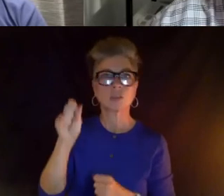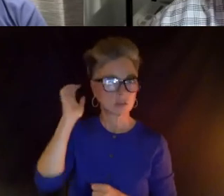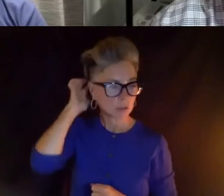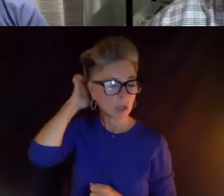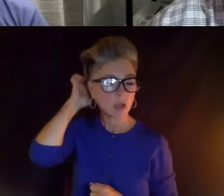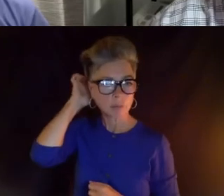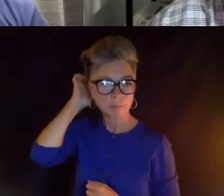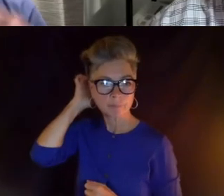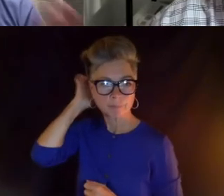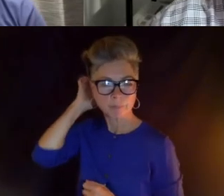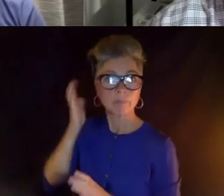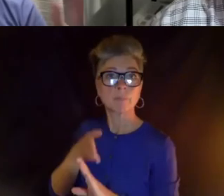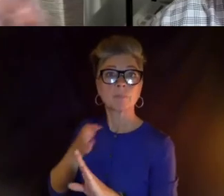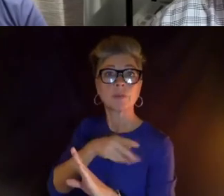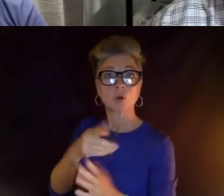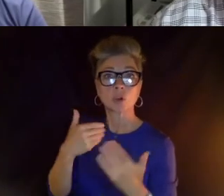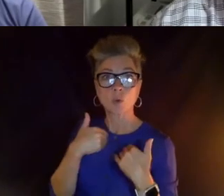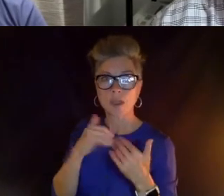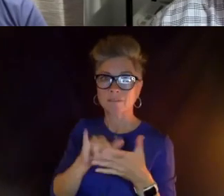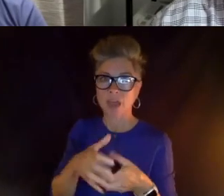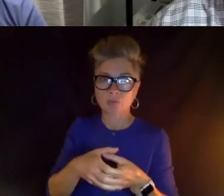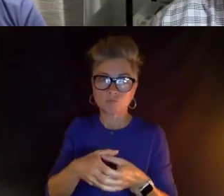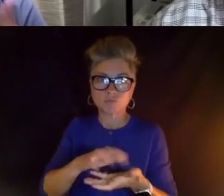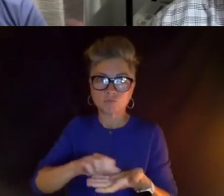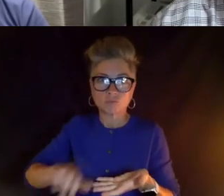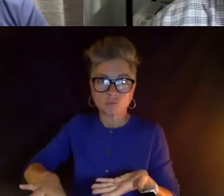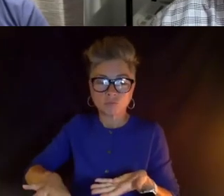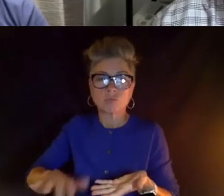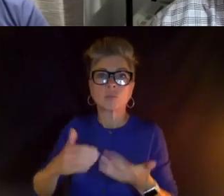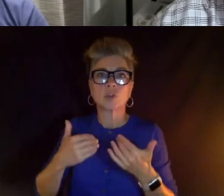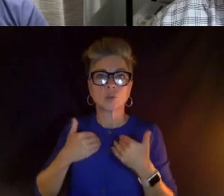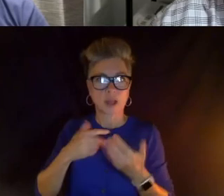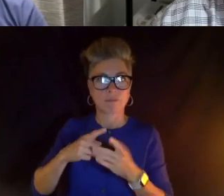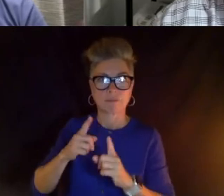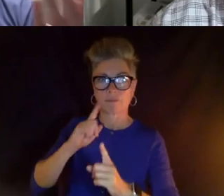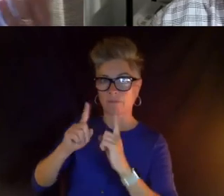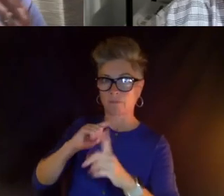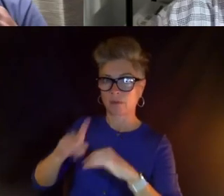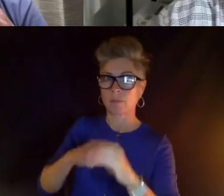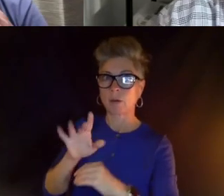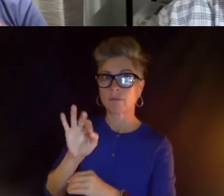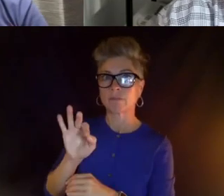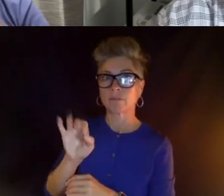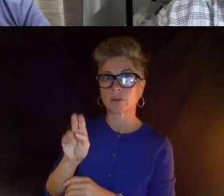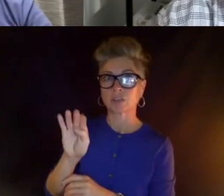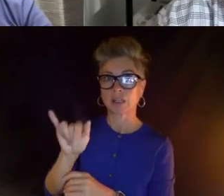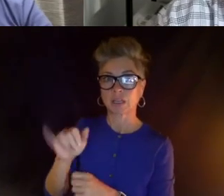Before you have that hysterectomy you would have that conversation about fertility preservation, so would it be more meaningful